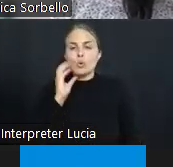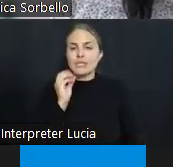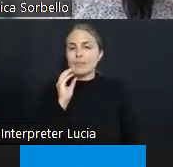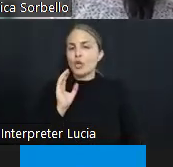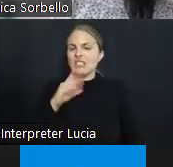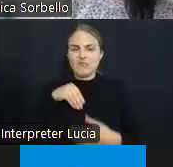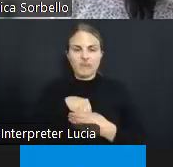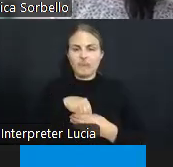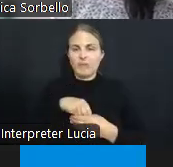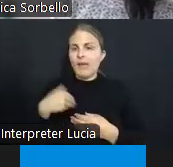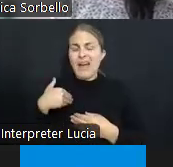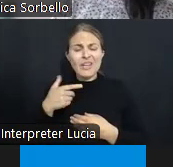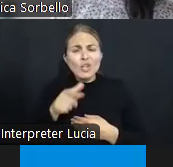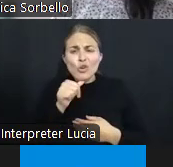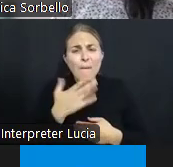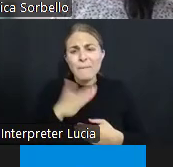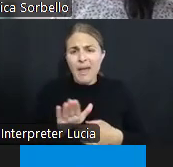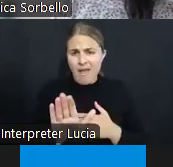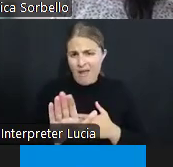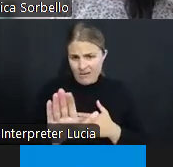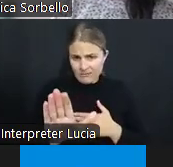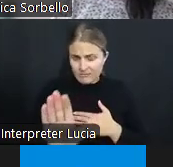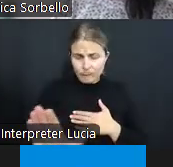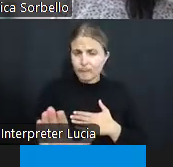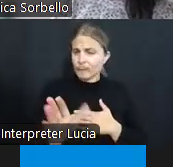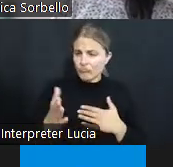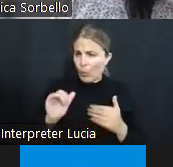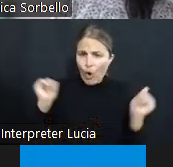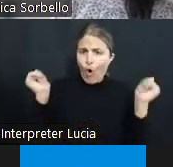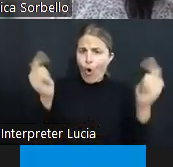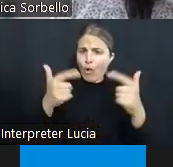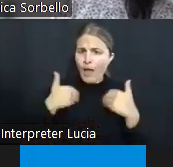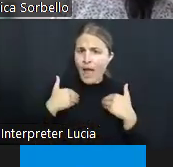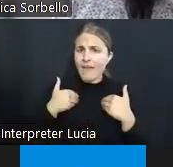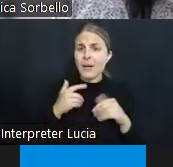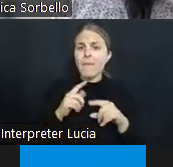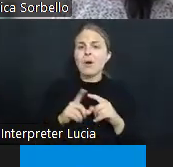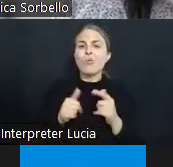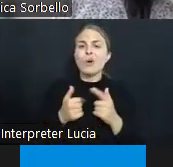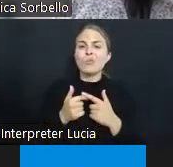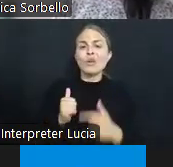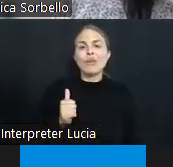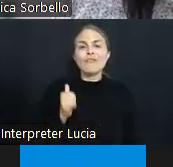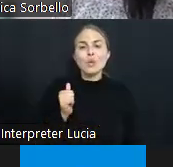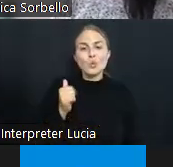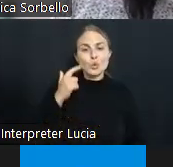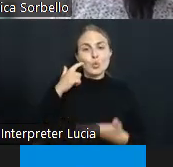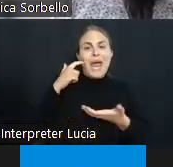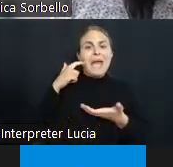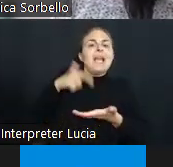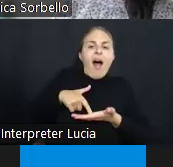when we refuse to acknowledge it and refuse to try new things to work through it. So, just kind of please keep